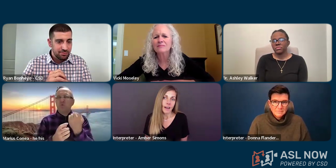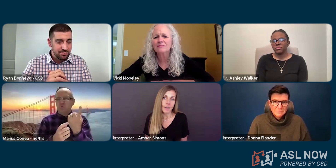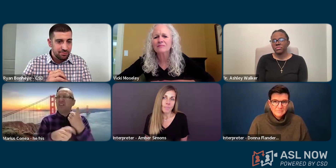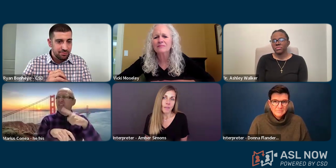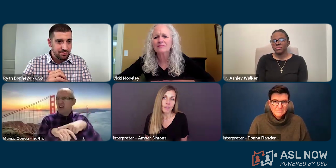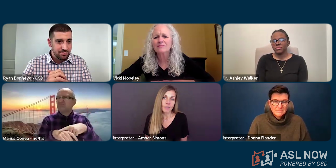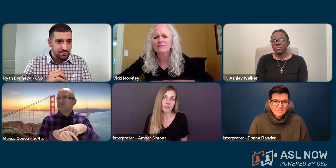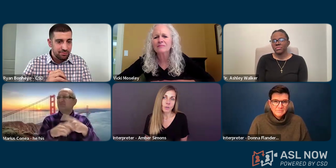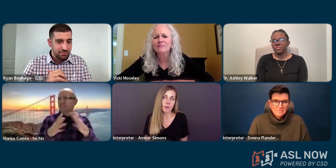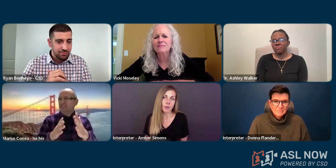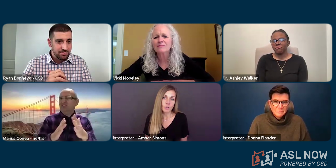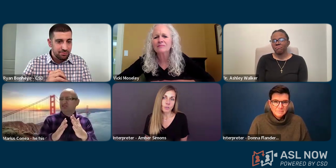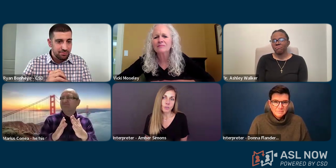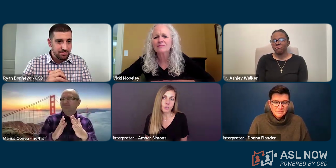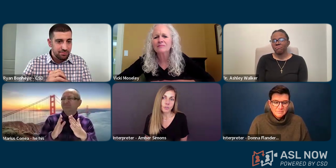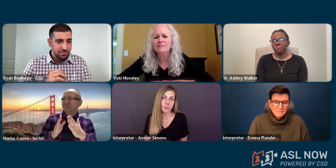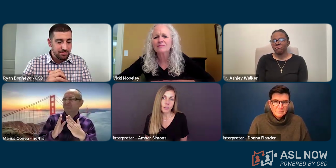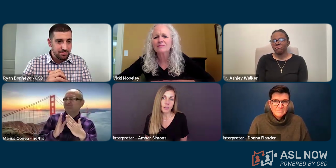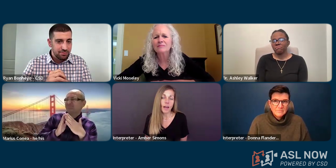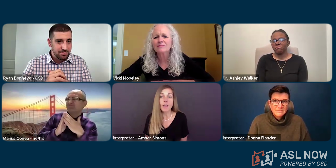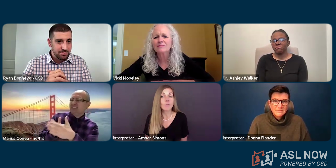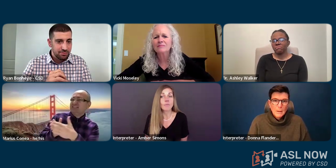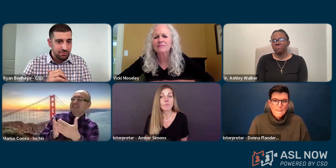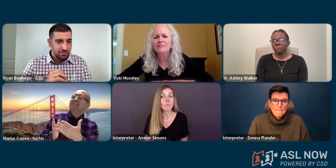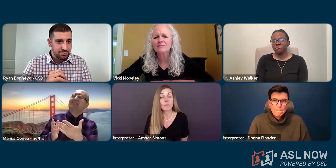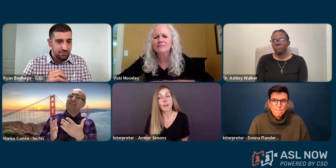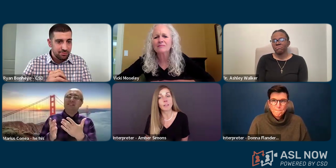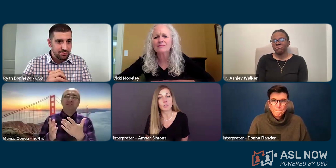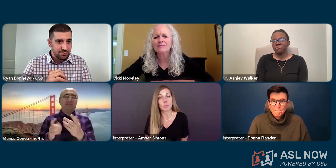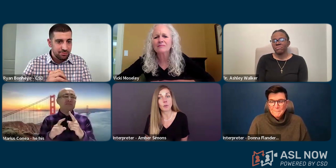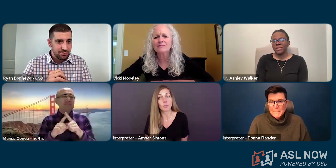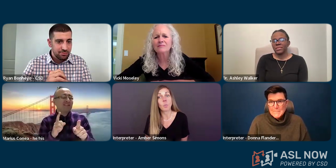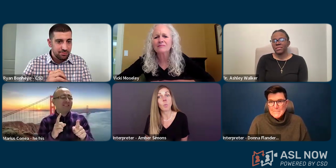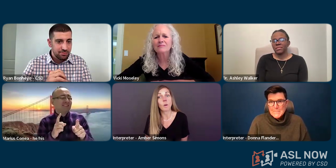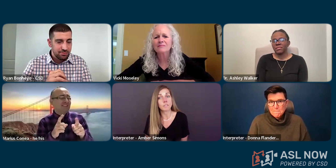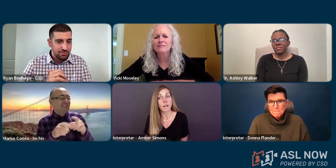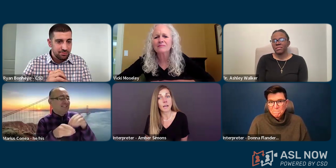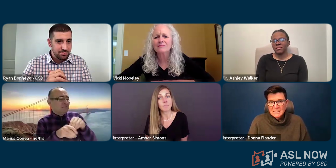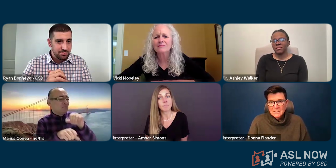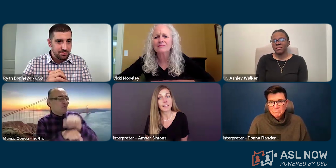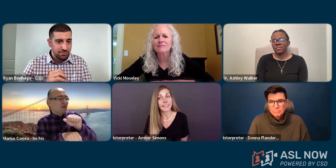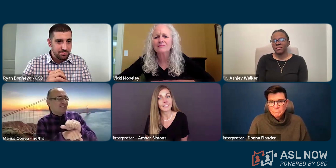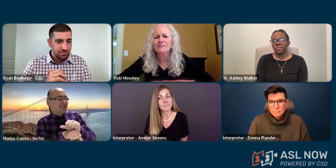Having interpreters, I've we've had interpreter one time,